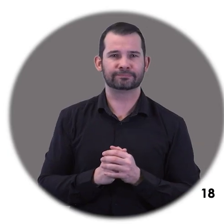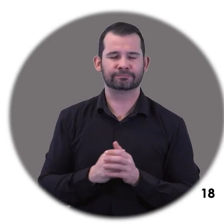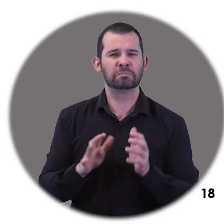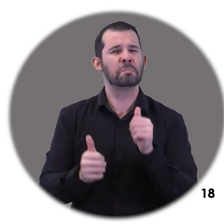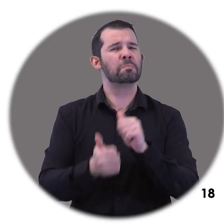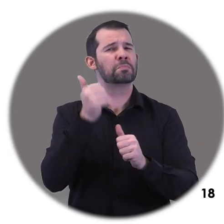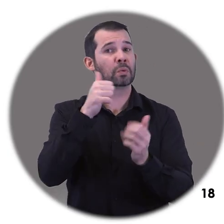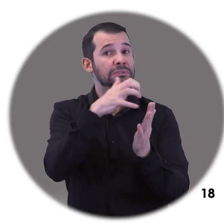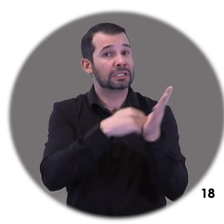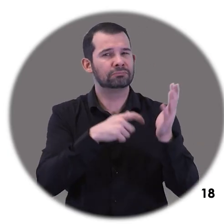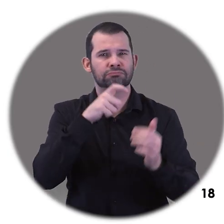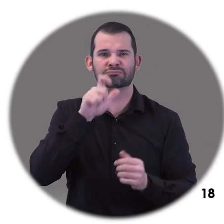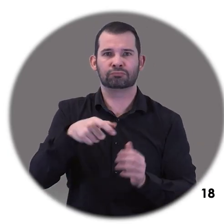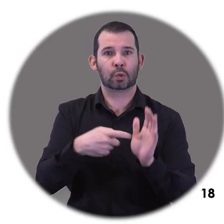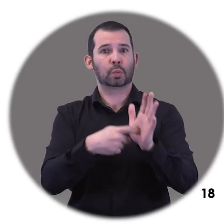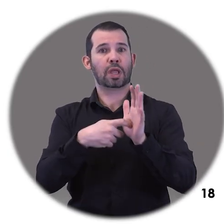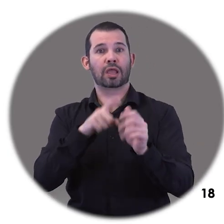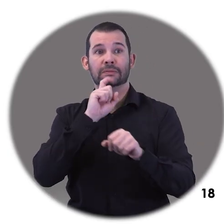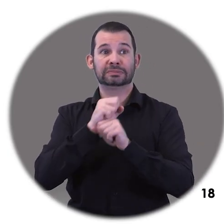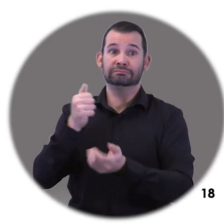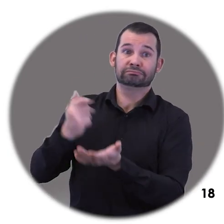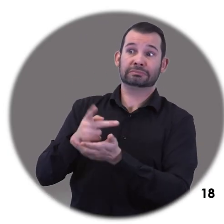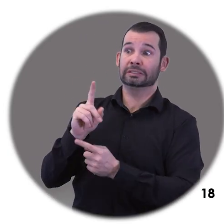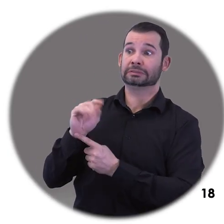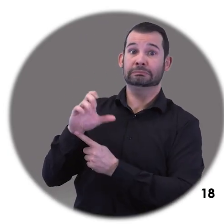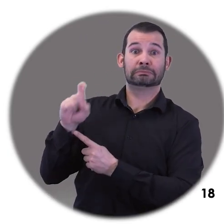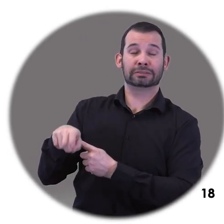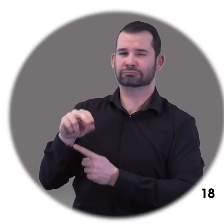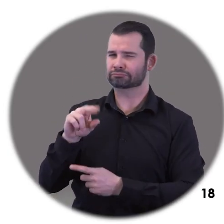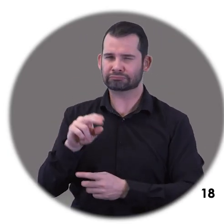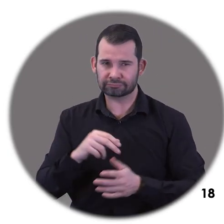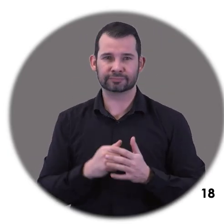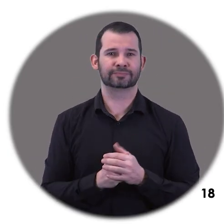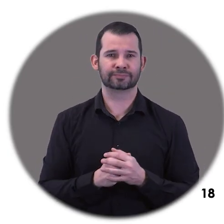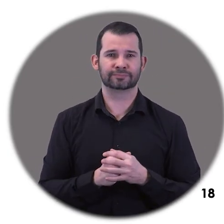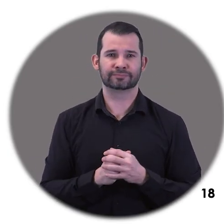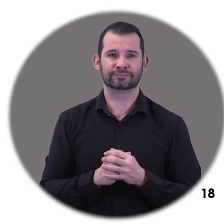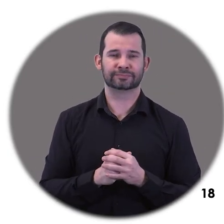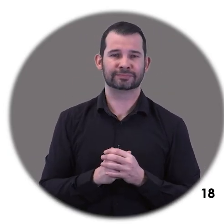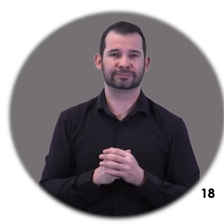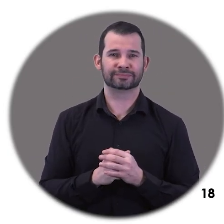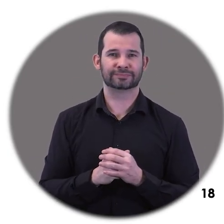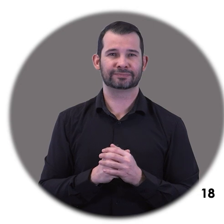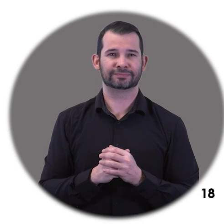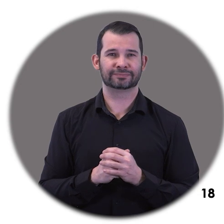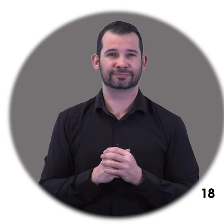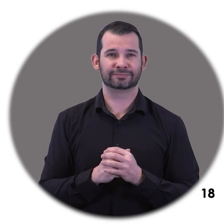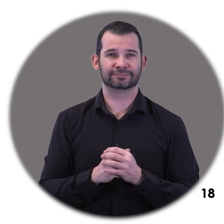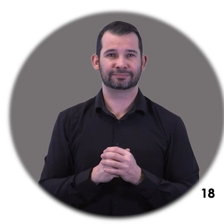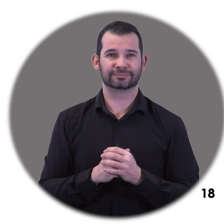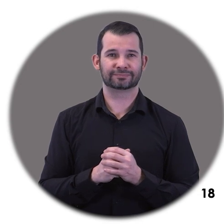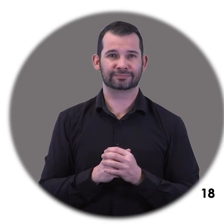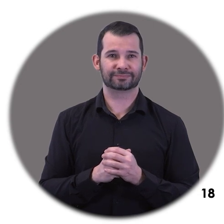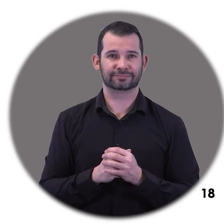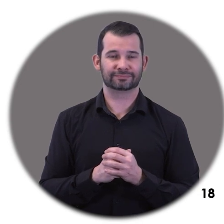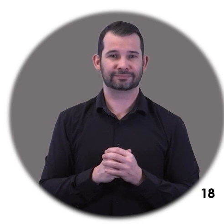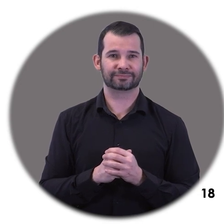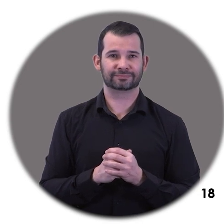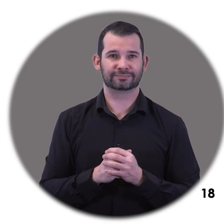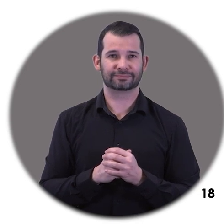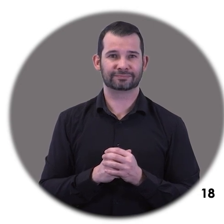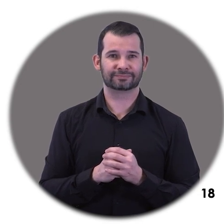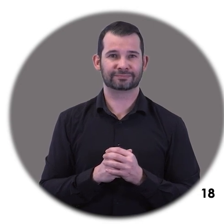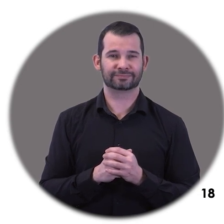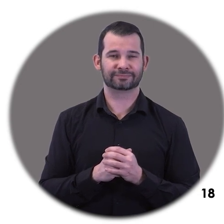Most claims don’t require you to be eligible for the DTC.